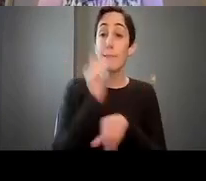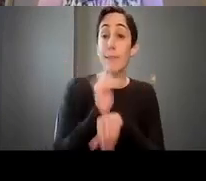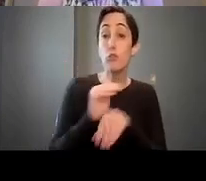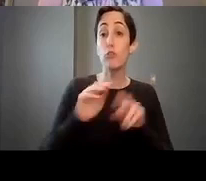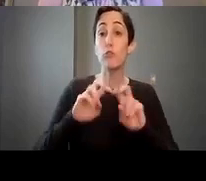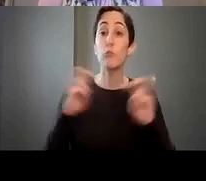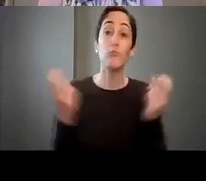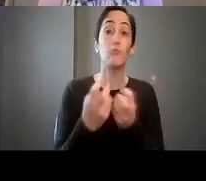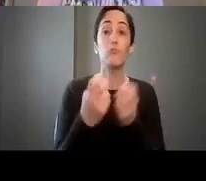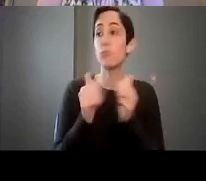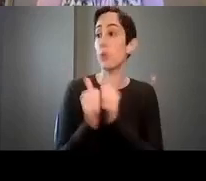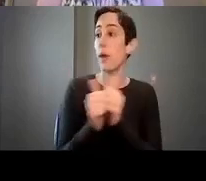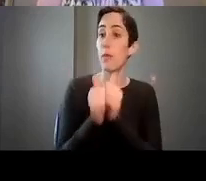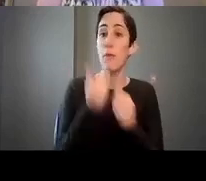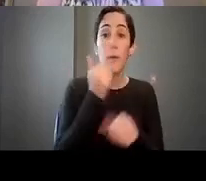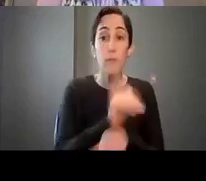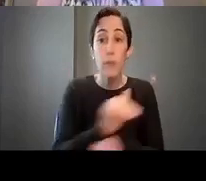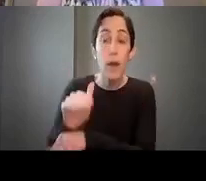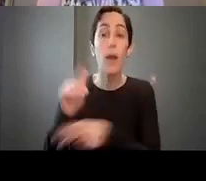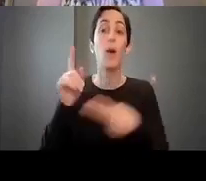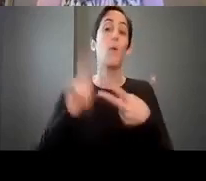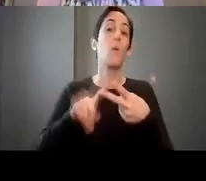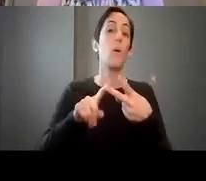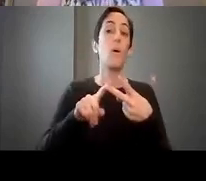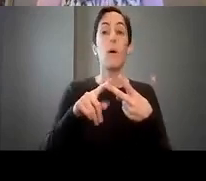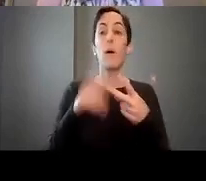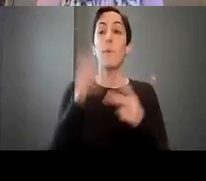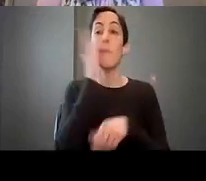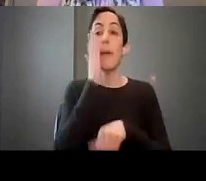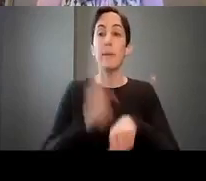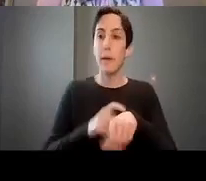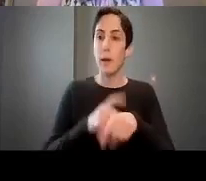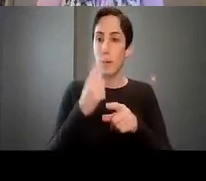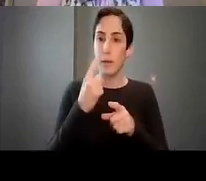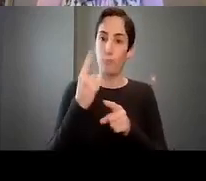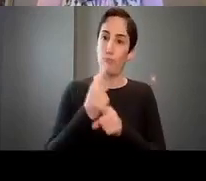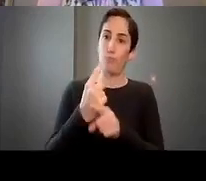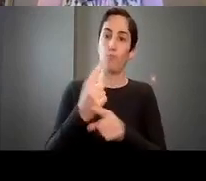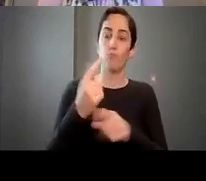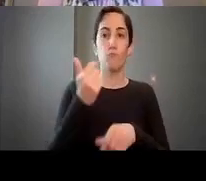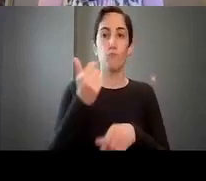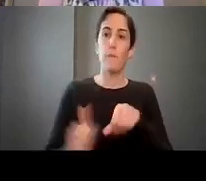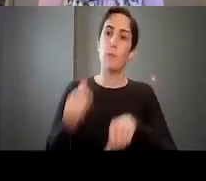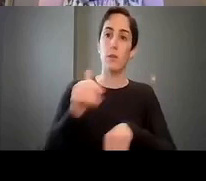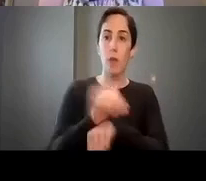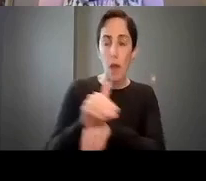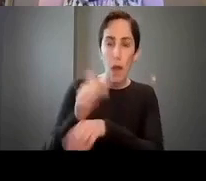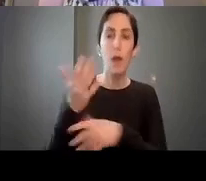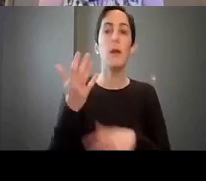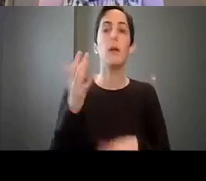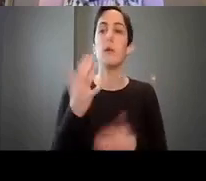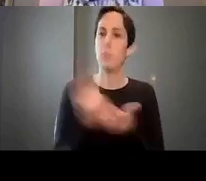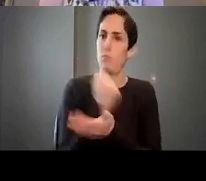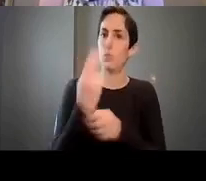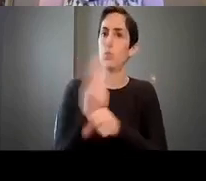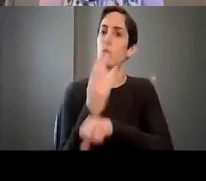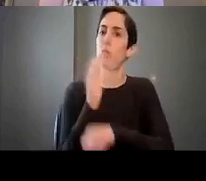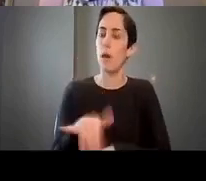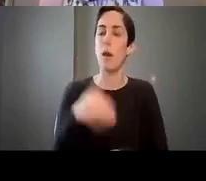check in. I had a colleague from the Just talk it, talk about the day to department also talk about how they use check in. I had a colleague from the bed time as a way to do a family version department also talk about how they use